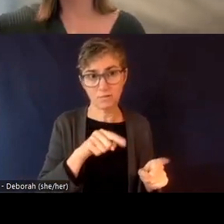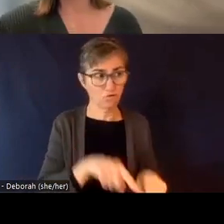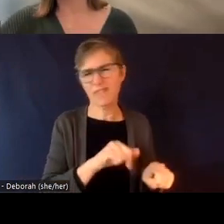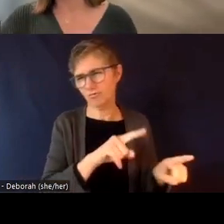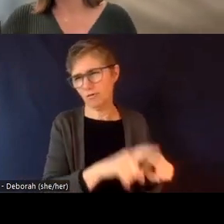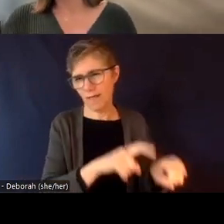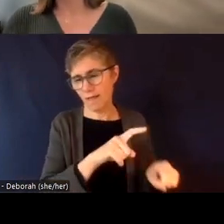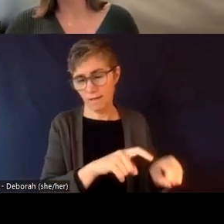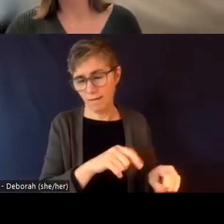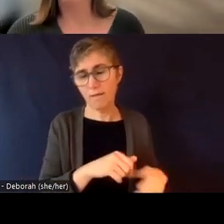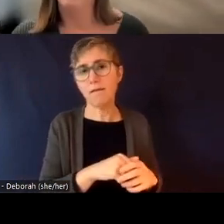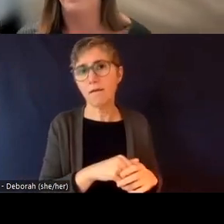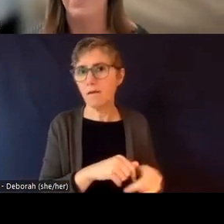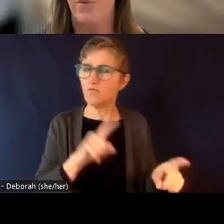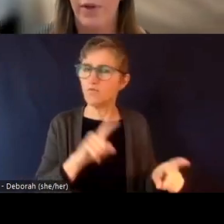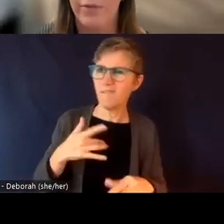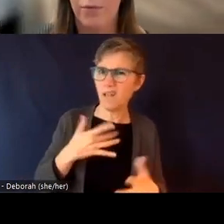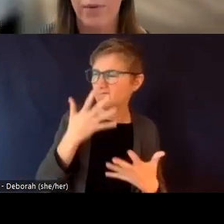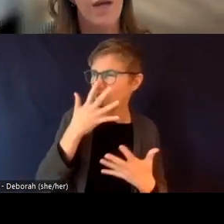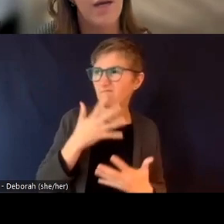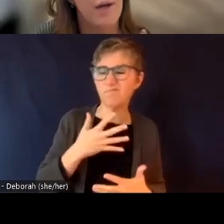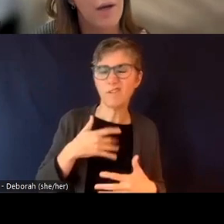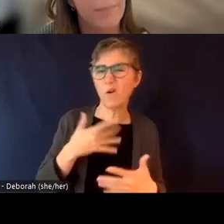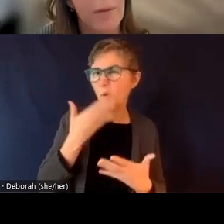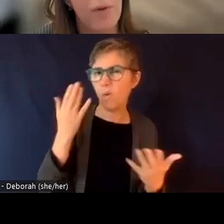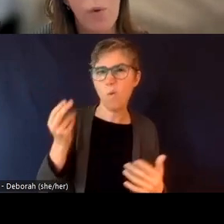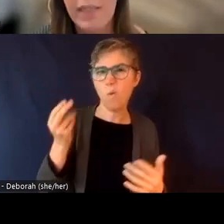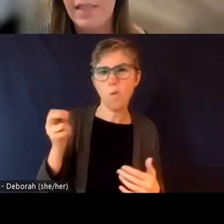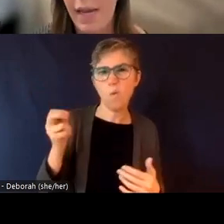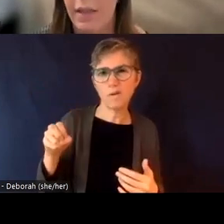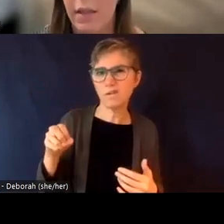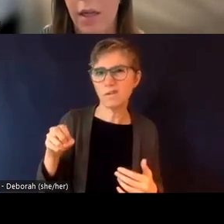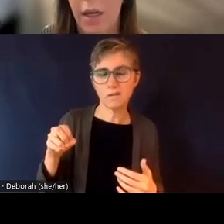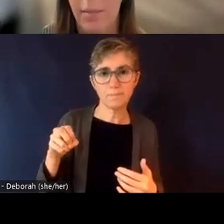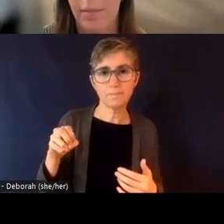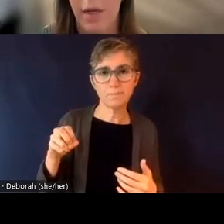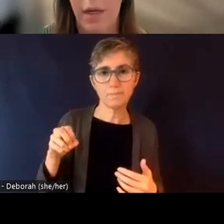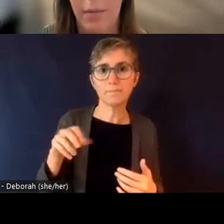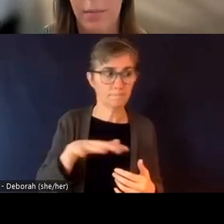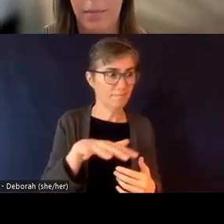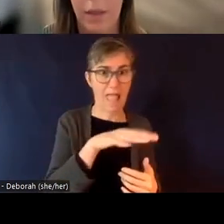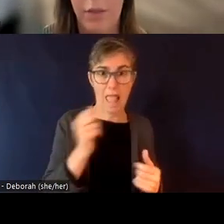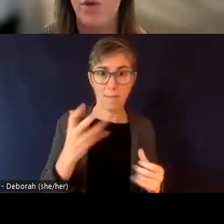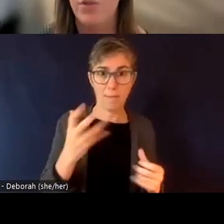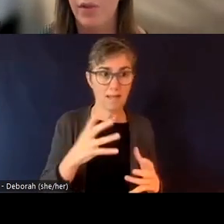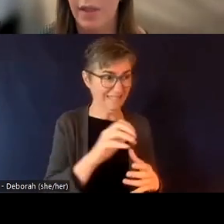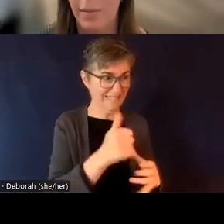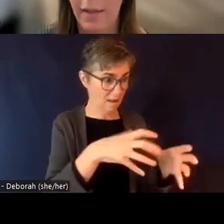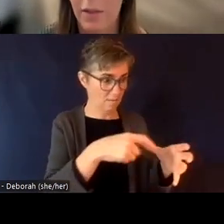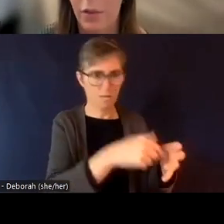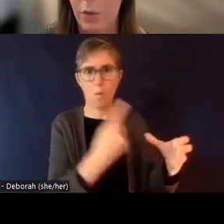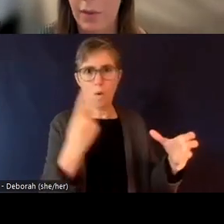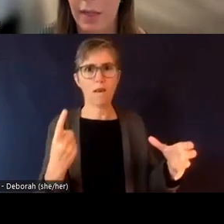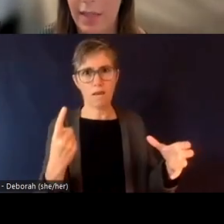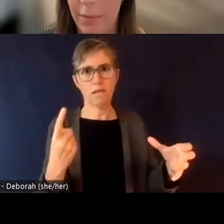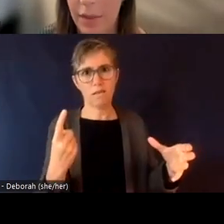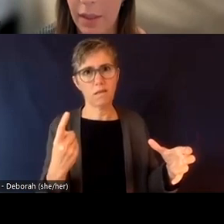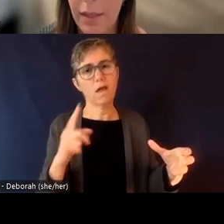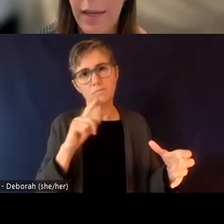feeling sad or hopelessness with about one in ten endorsing a past year suicide attempt.